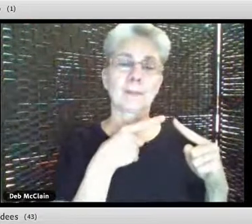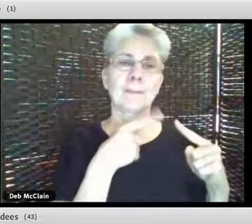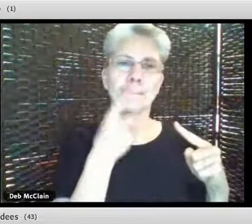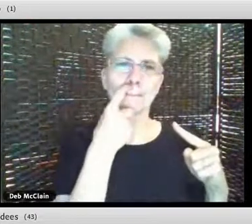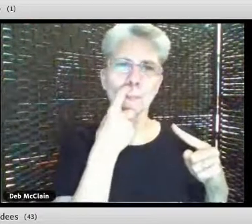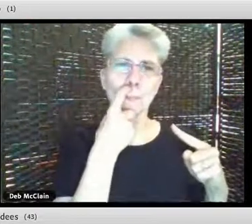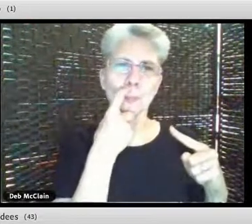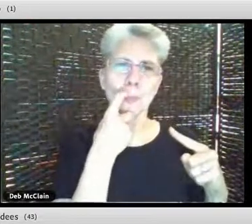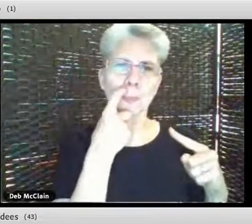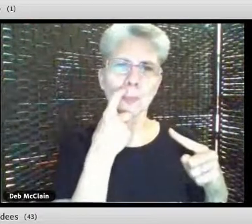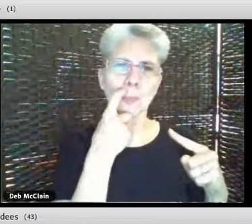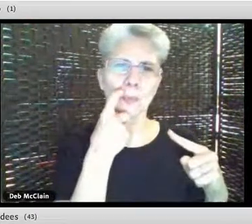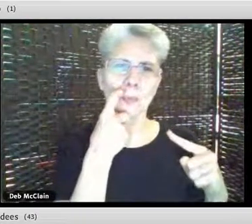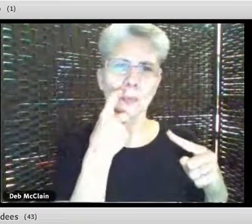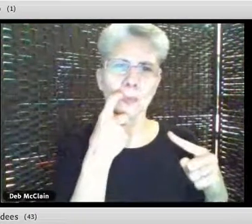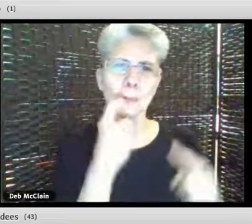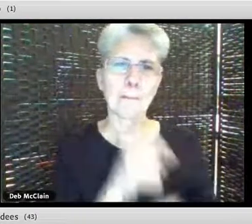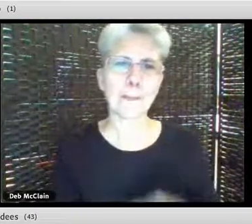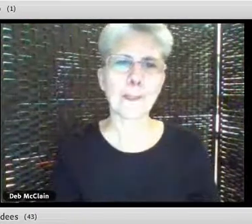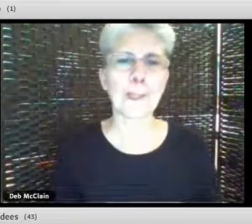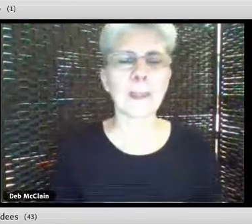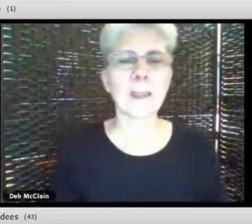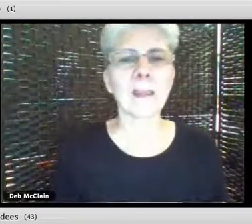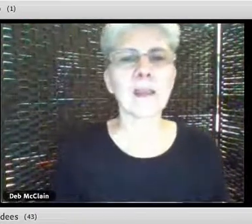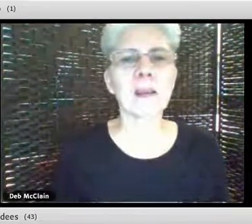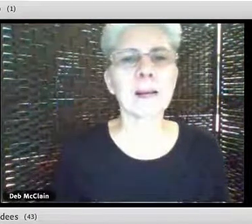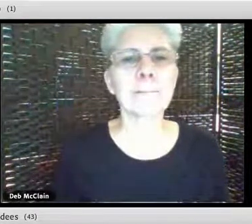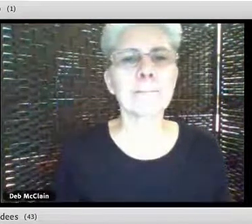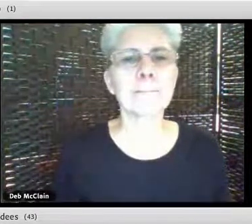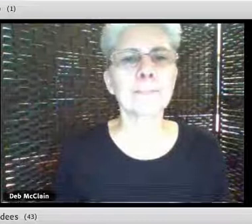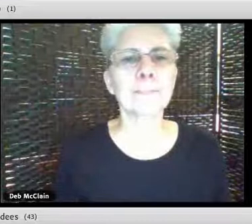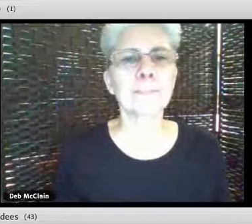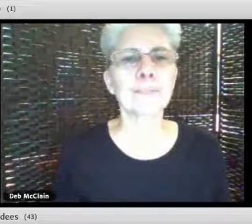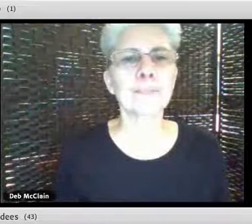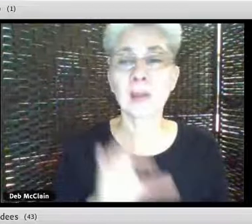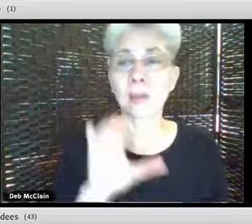It's usually pretty simple. Real quick I want to go back to -- Let me grab the link